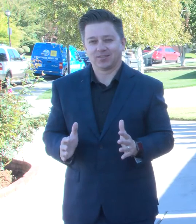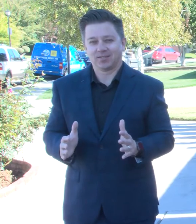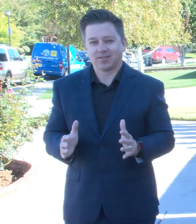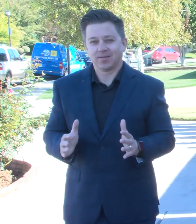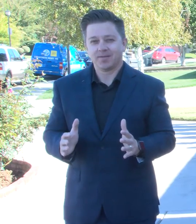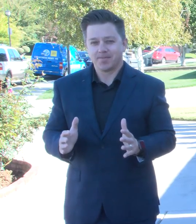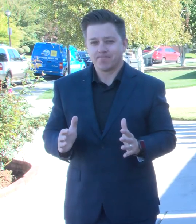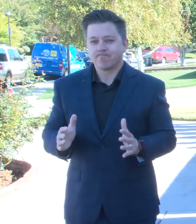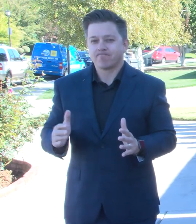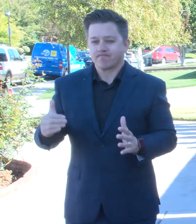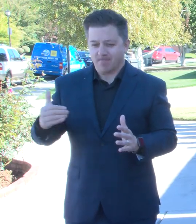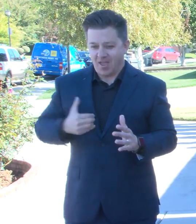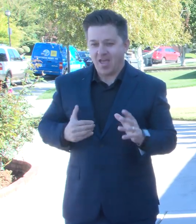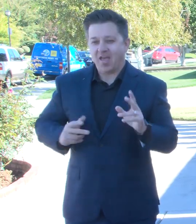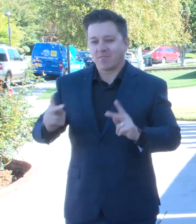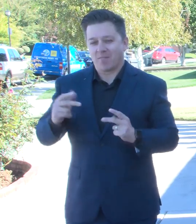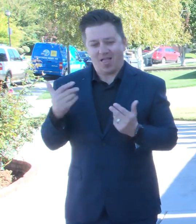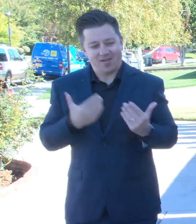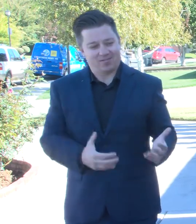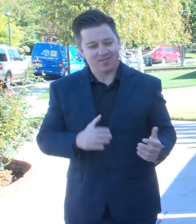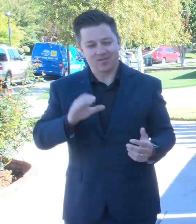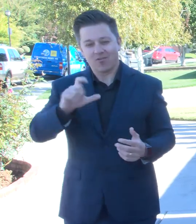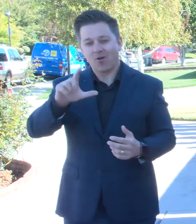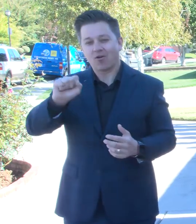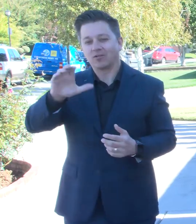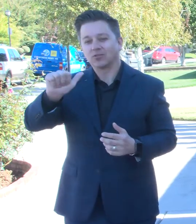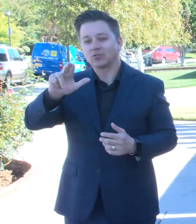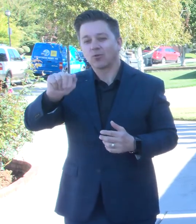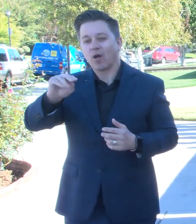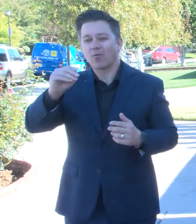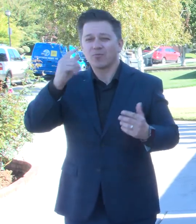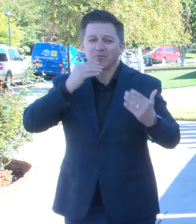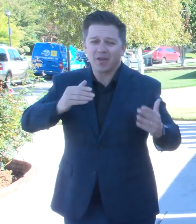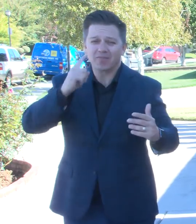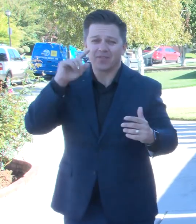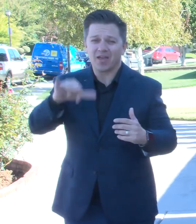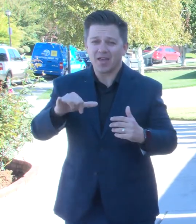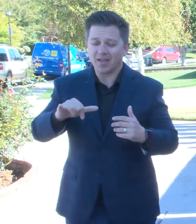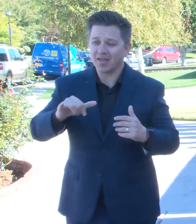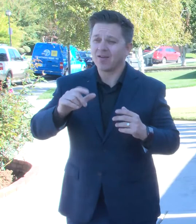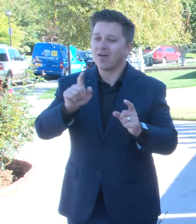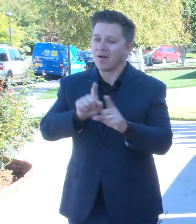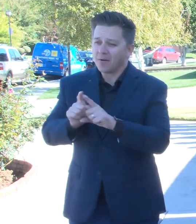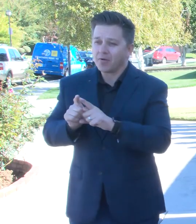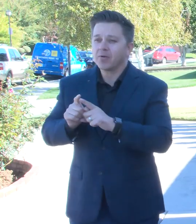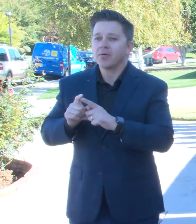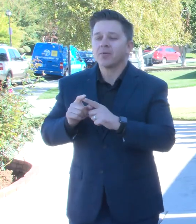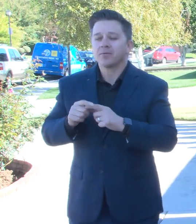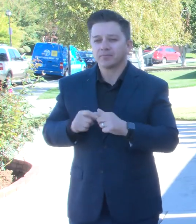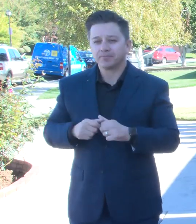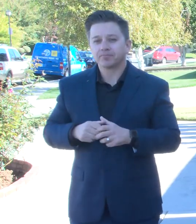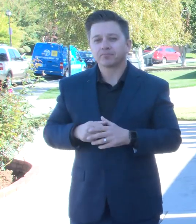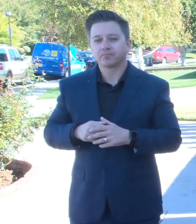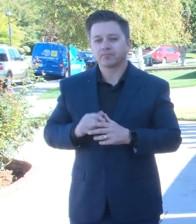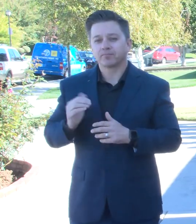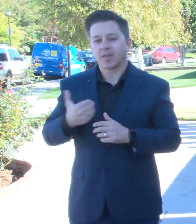and we have people like colonel serrano to thank for that and also our fire department